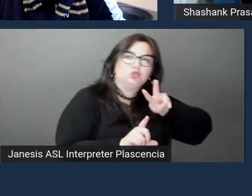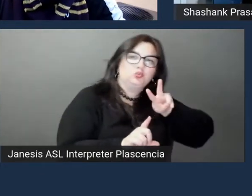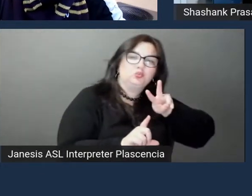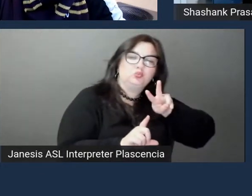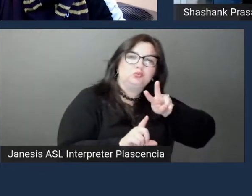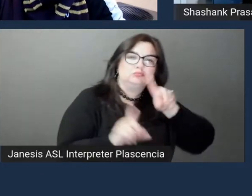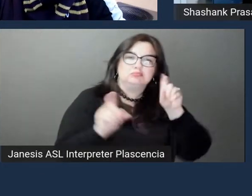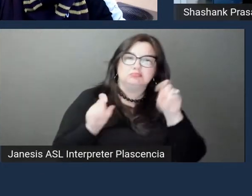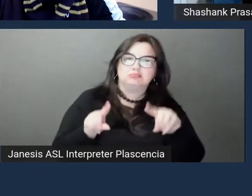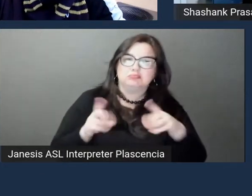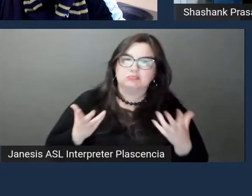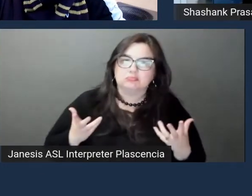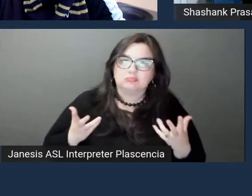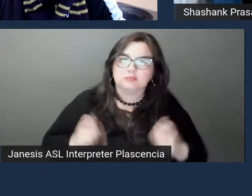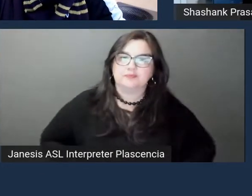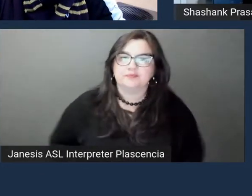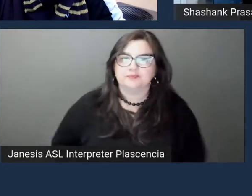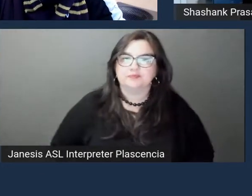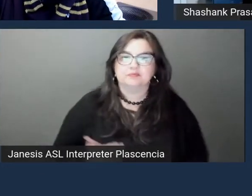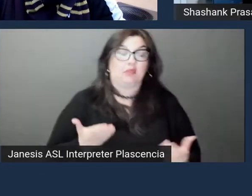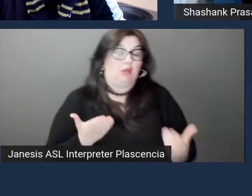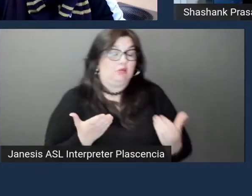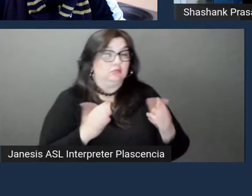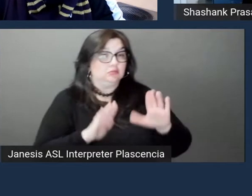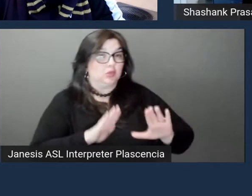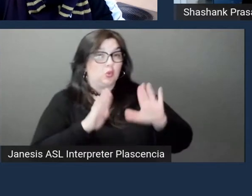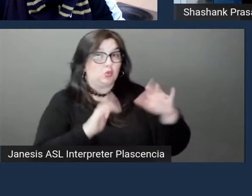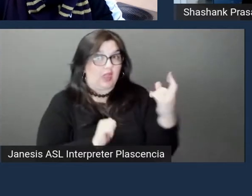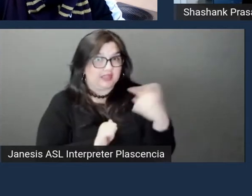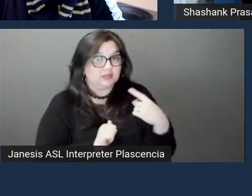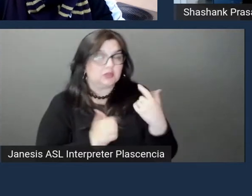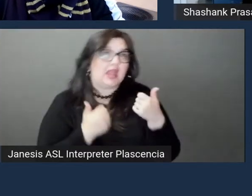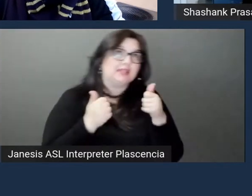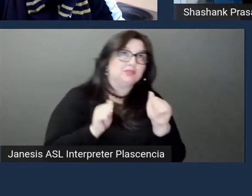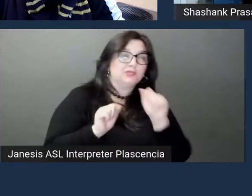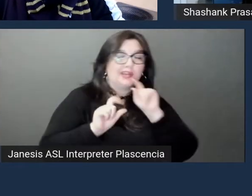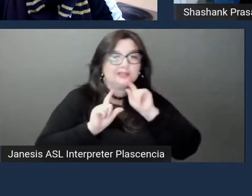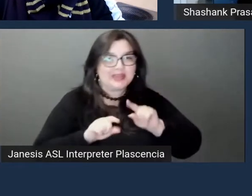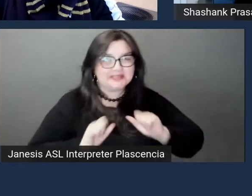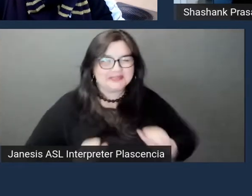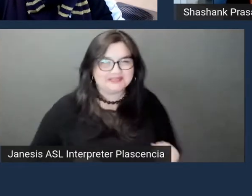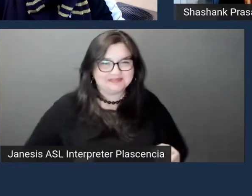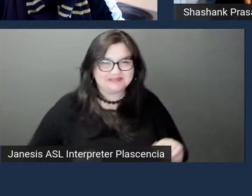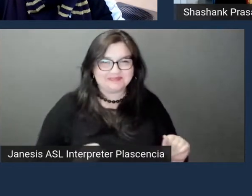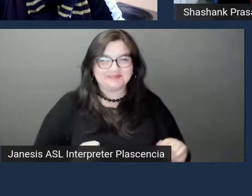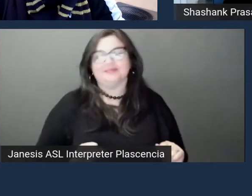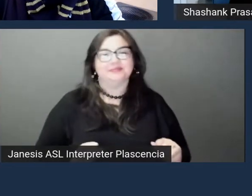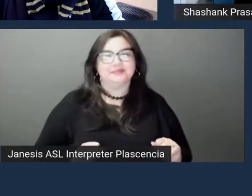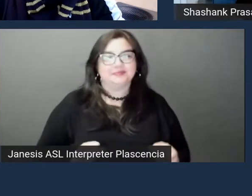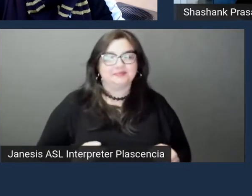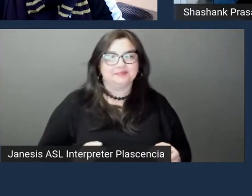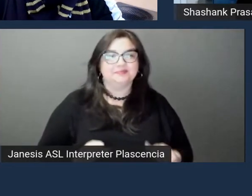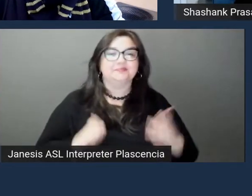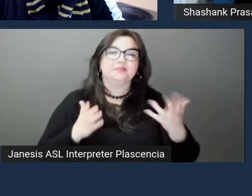Well, I think it's a great question. I can try to address that. And, overall the customer experience